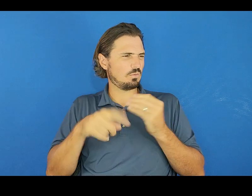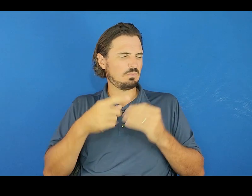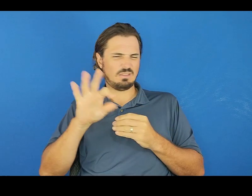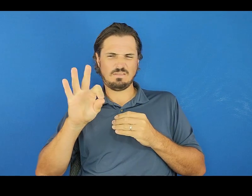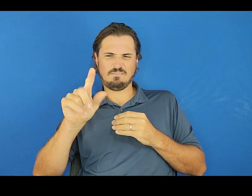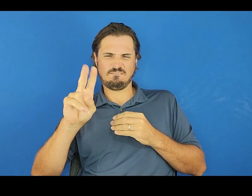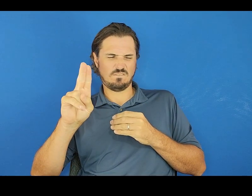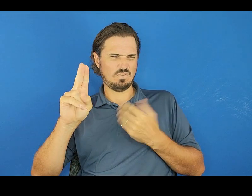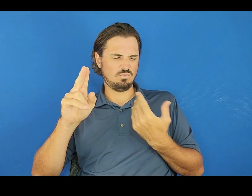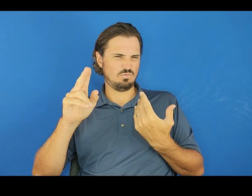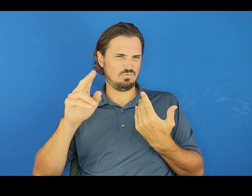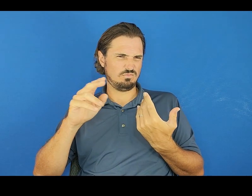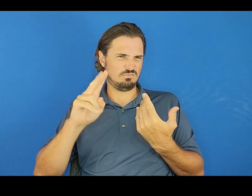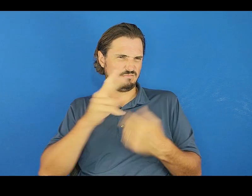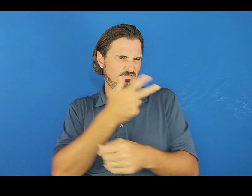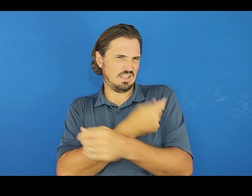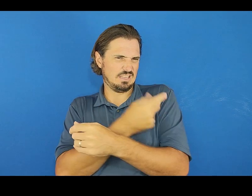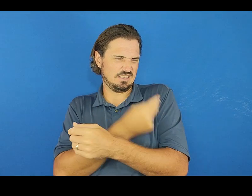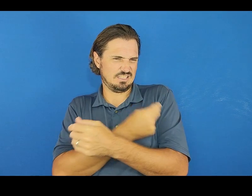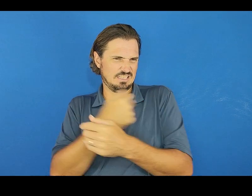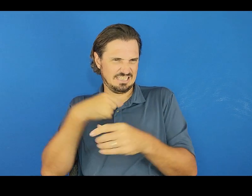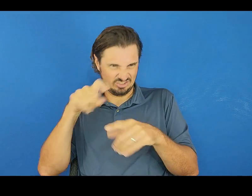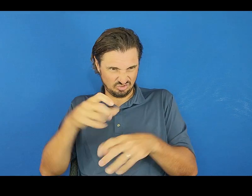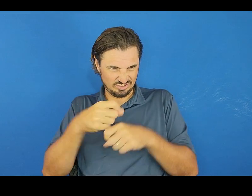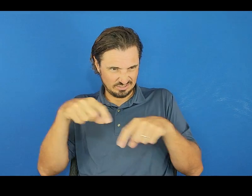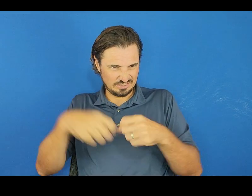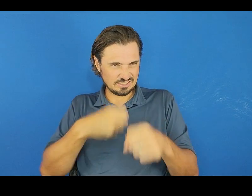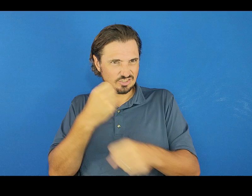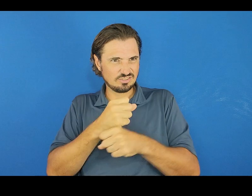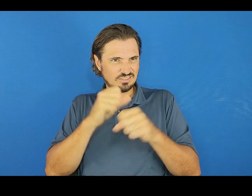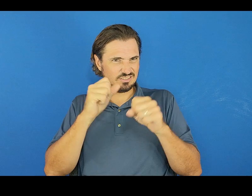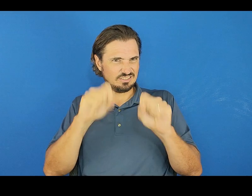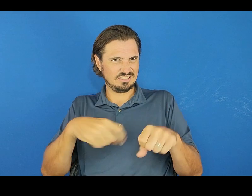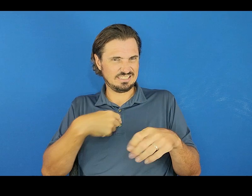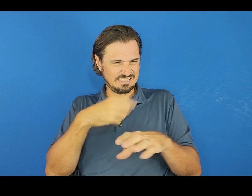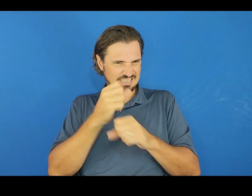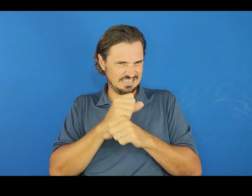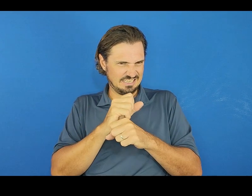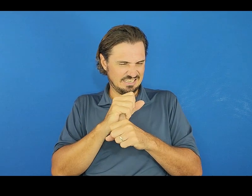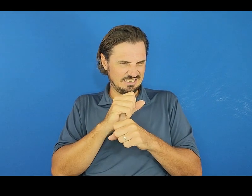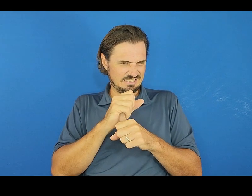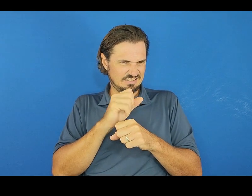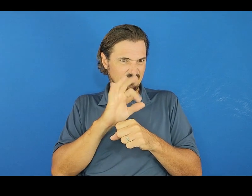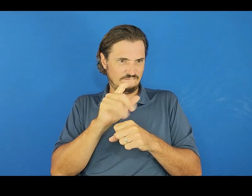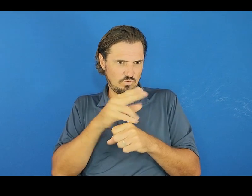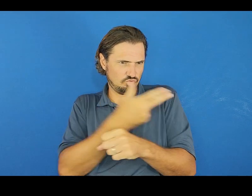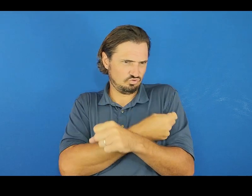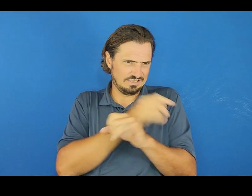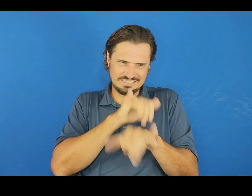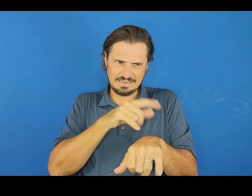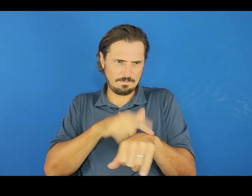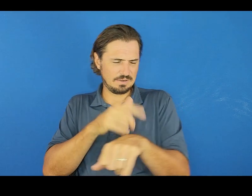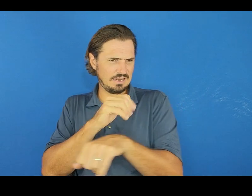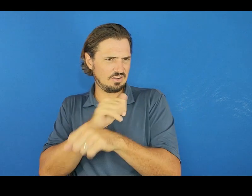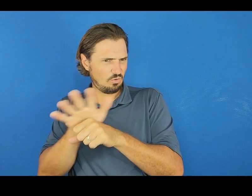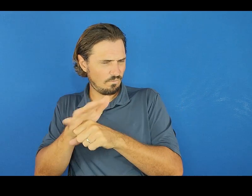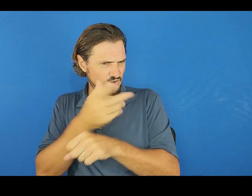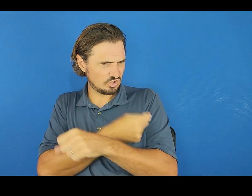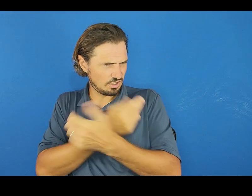Last question: What about flu vaccines? Should I get one this year? Can I get it with a COVID vaccine or booster?